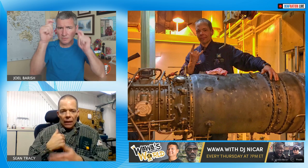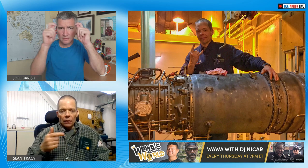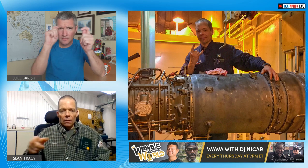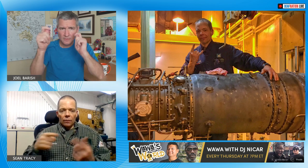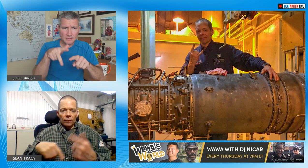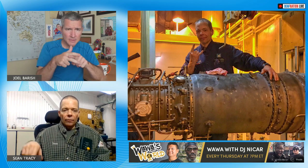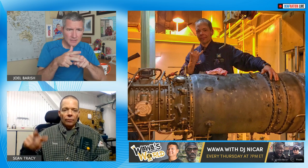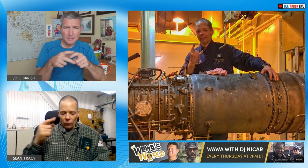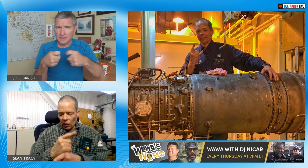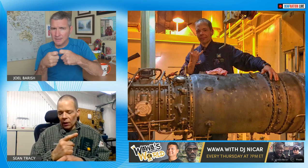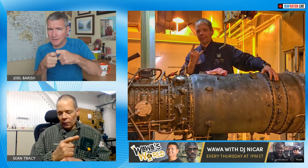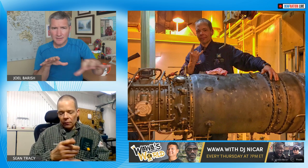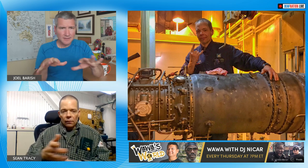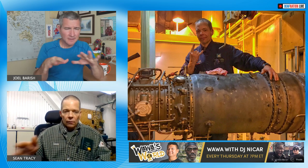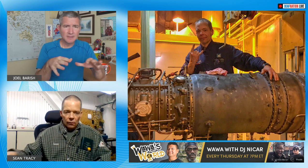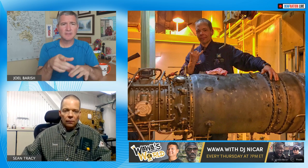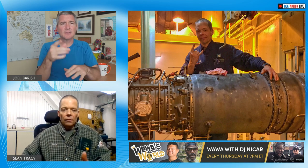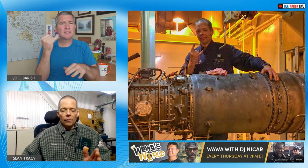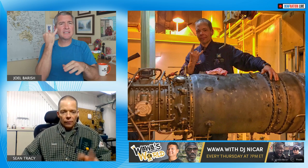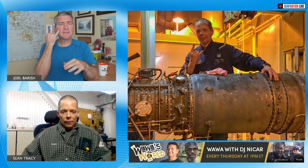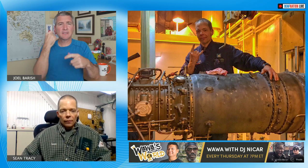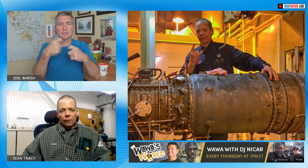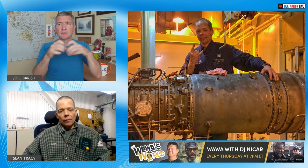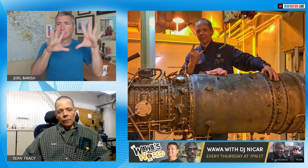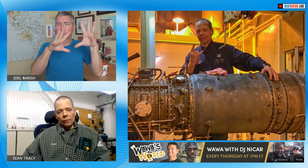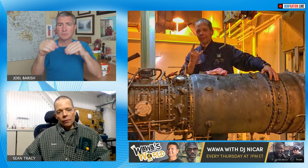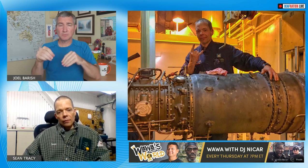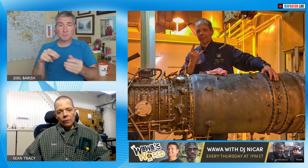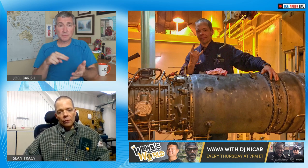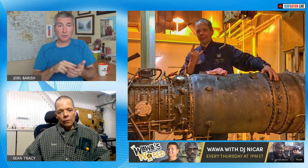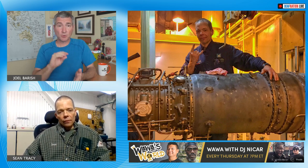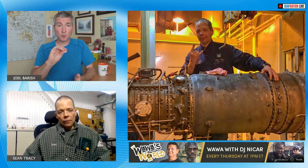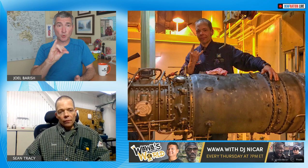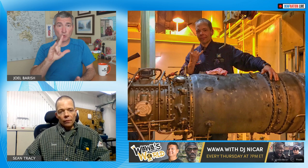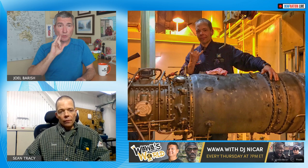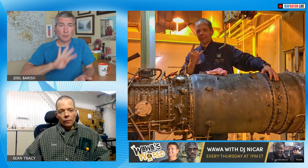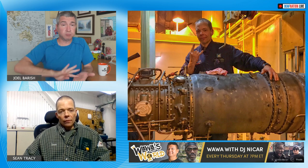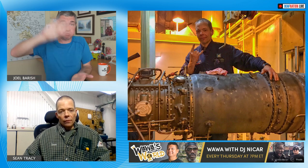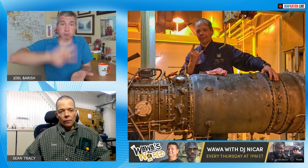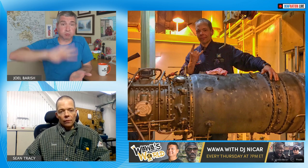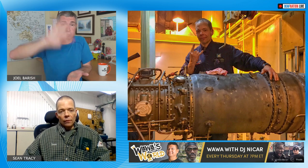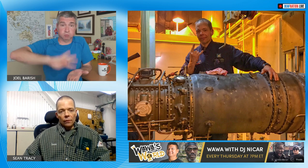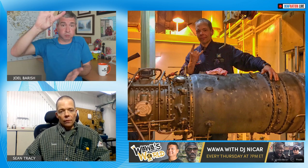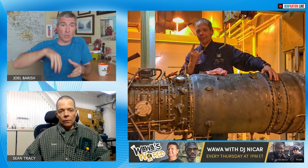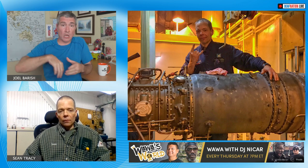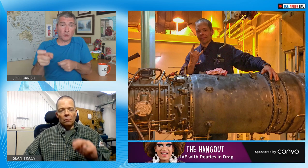You all wear different hats as needed. If the power were to go out, does that mean the oil would pump up out of control?